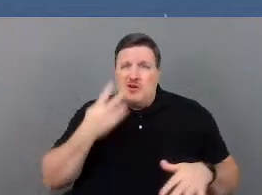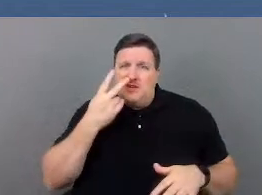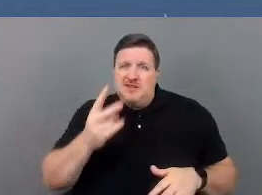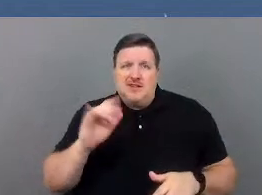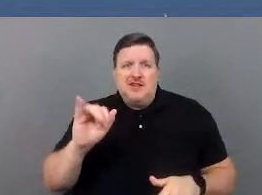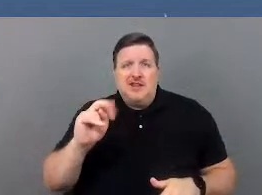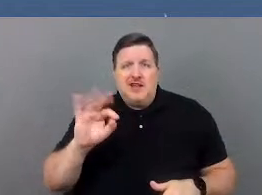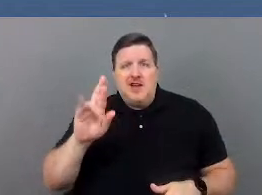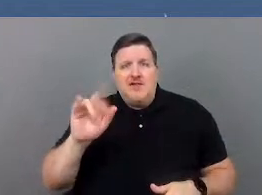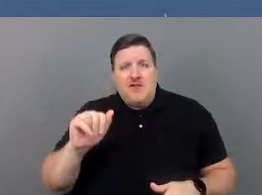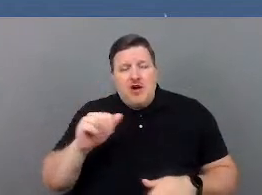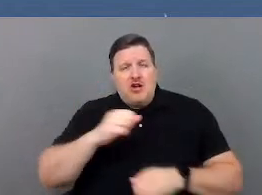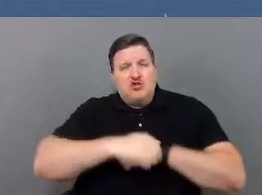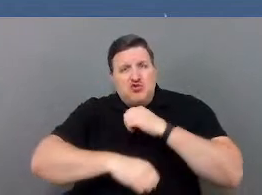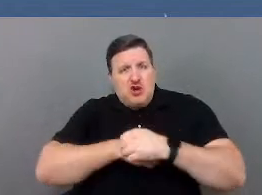VERY IMPORTANT.